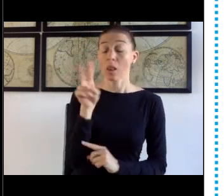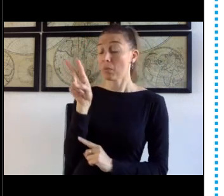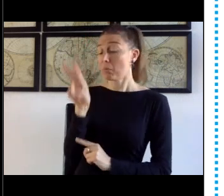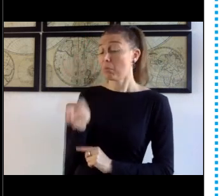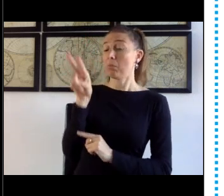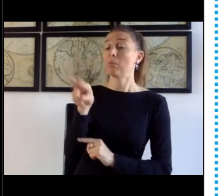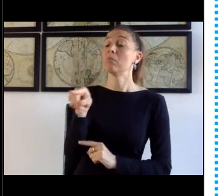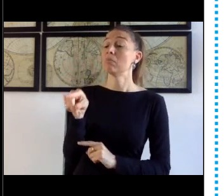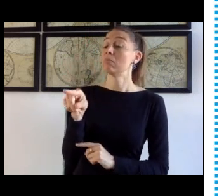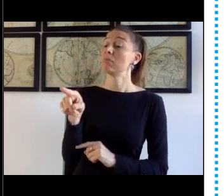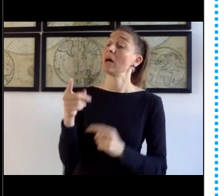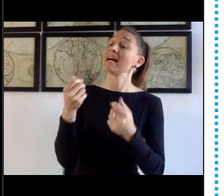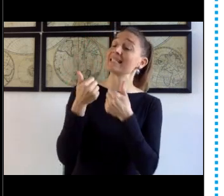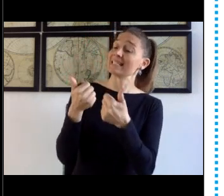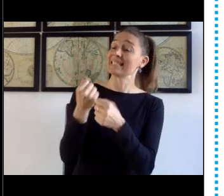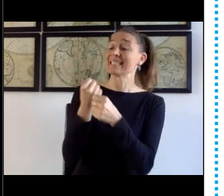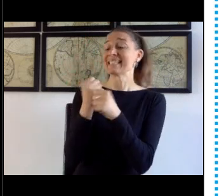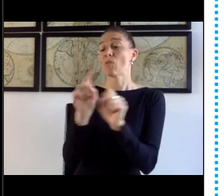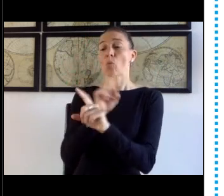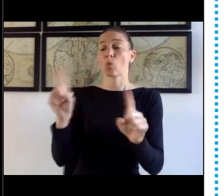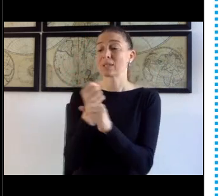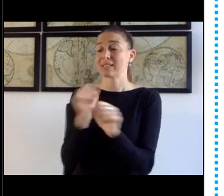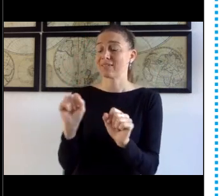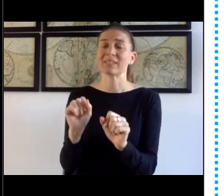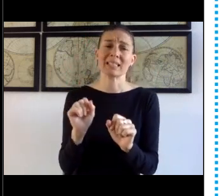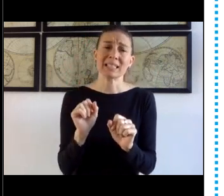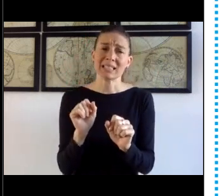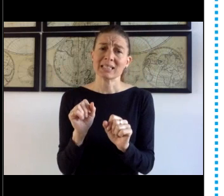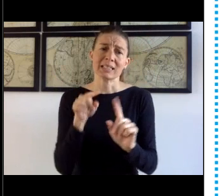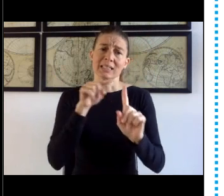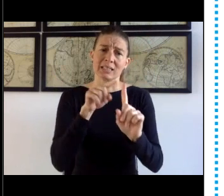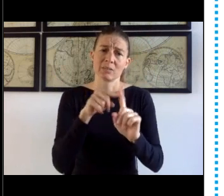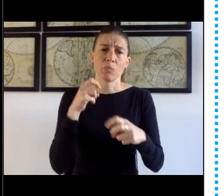These are problems we see in all transport modes, mainly in rail.